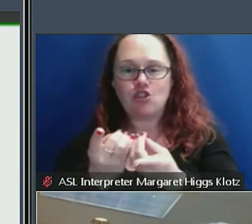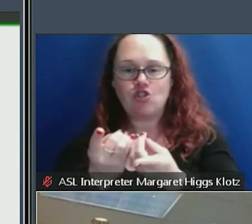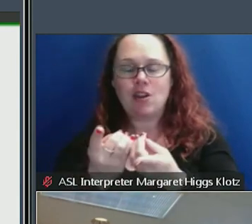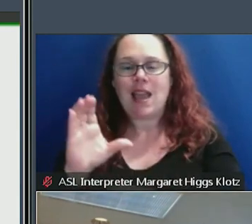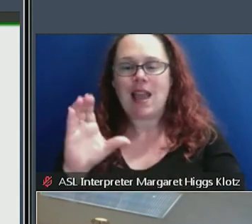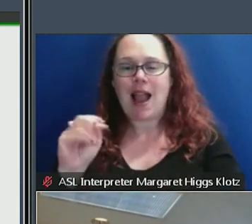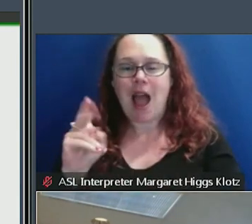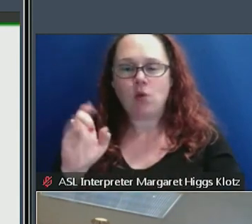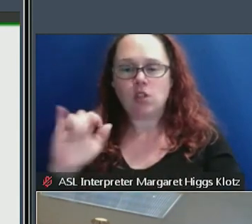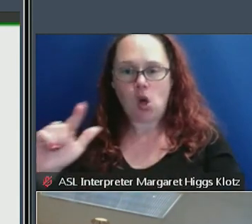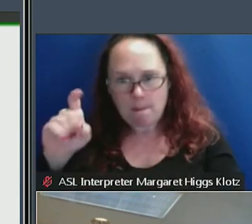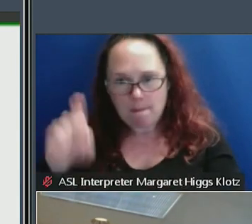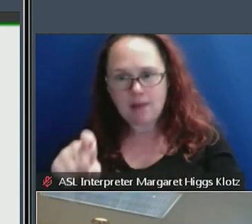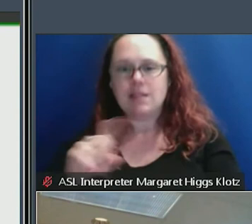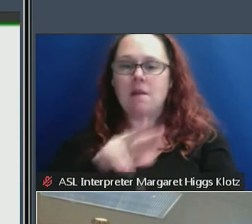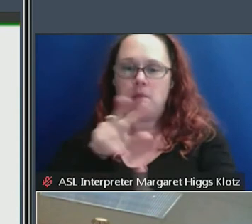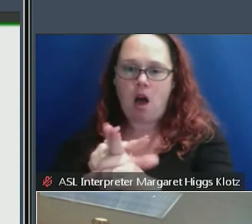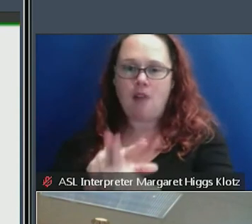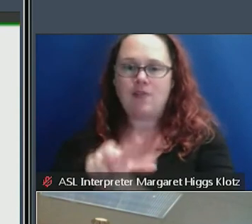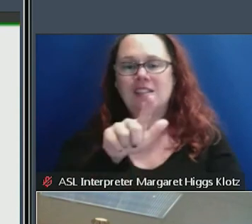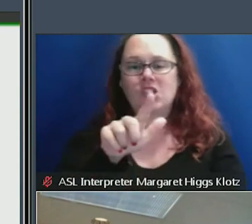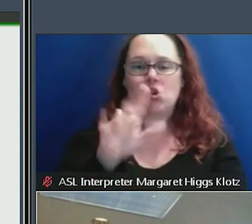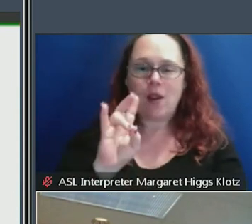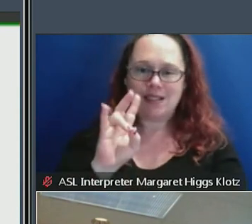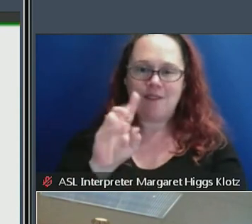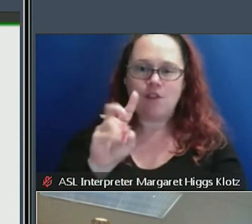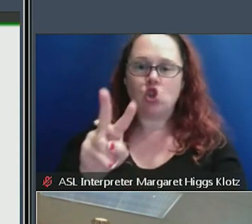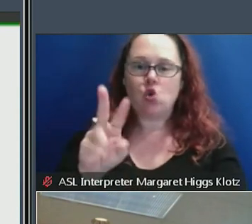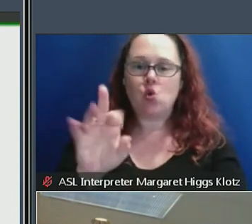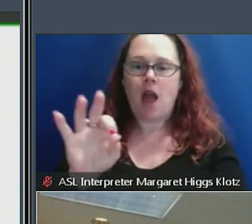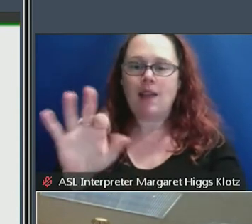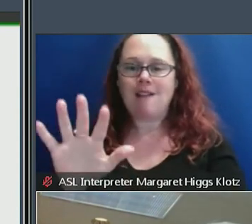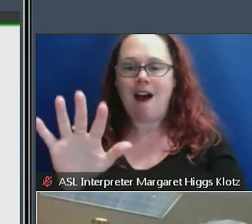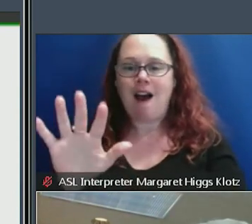This is 27, 295 D criteria for approval in approving a